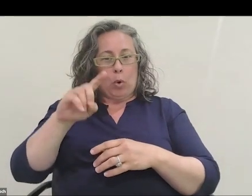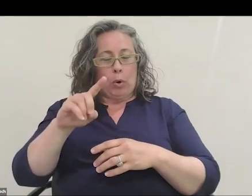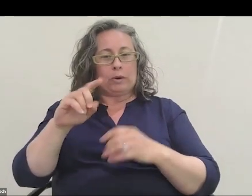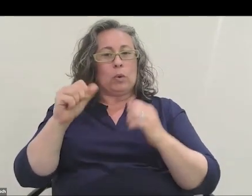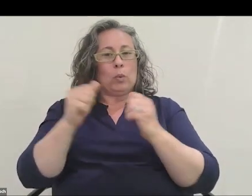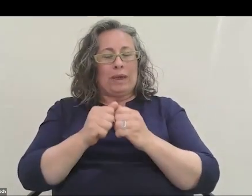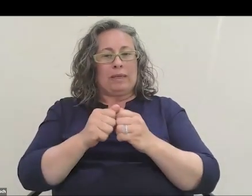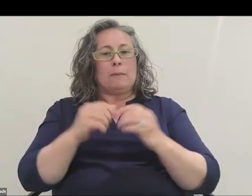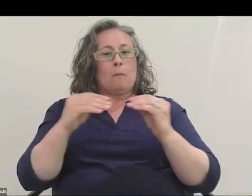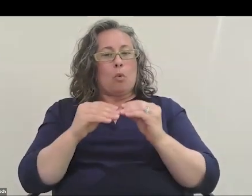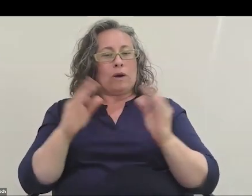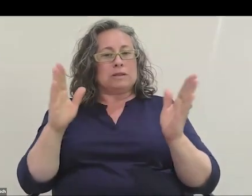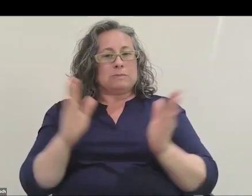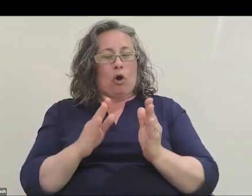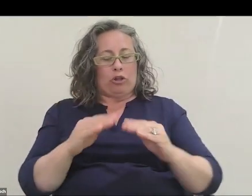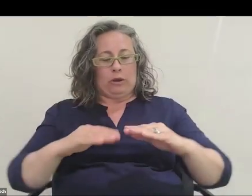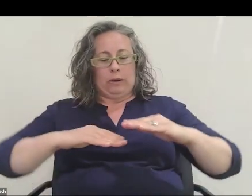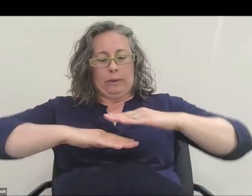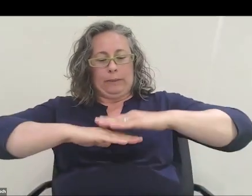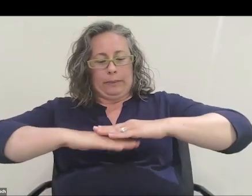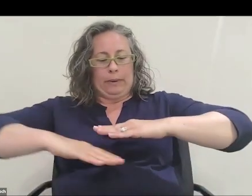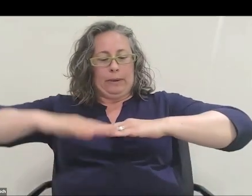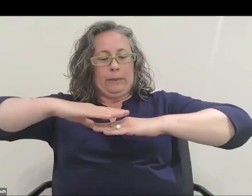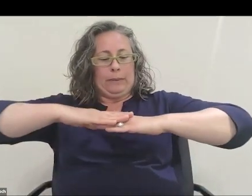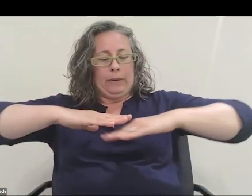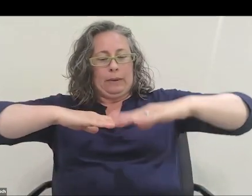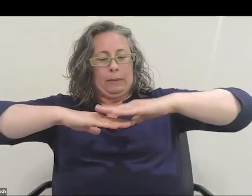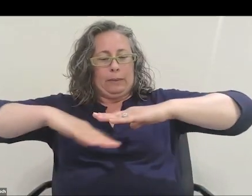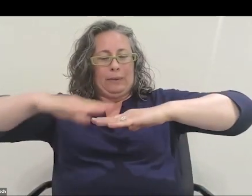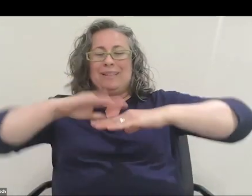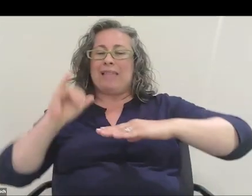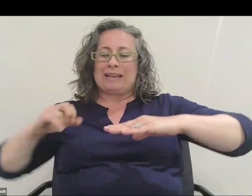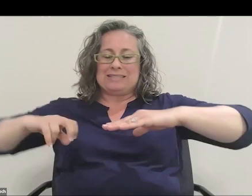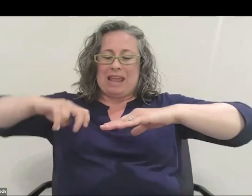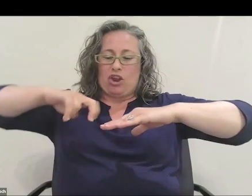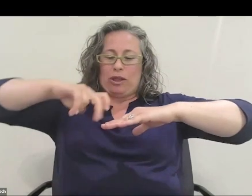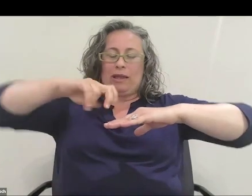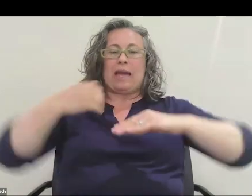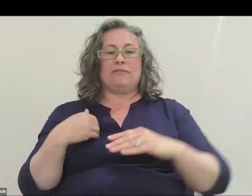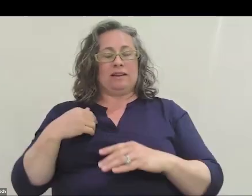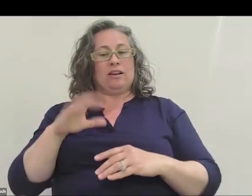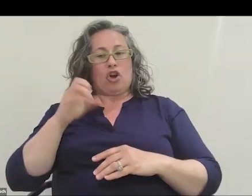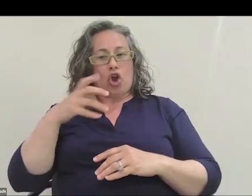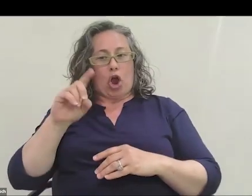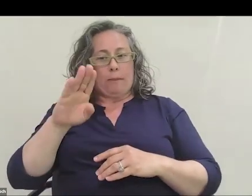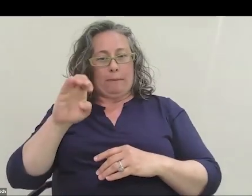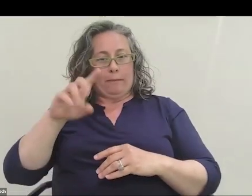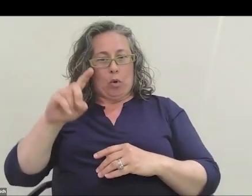that we then stack together like a staircase. I have a cardboard staircase made with five pieces of cardboard,